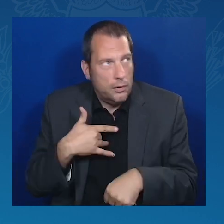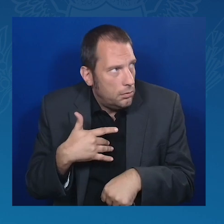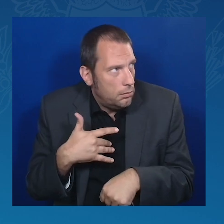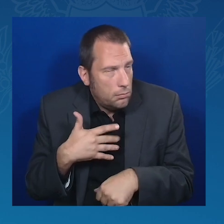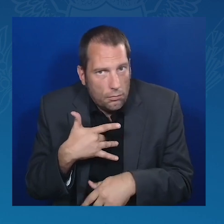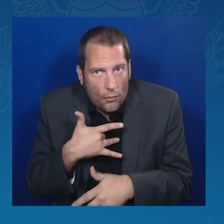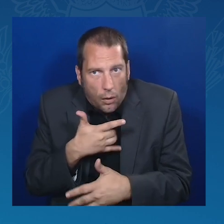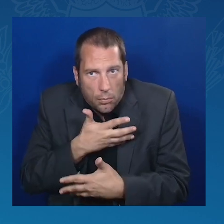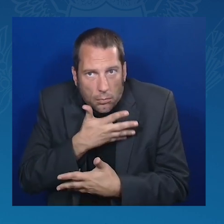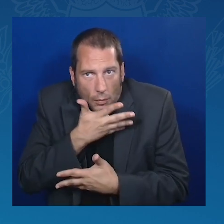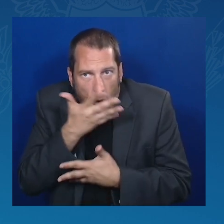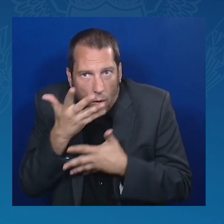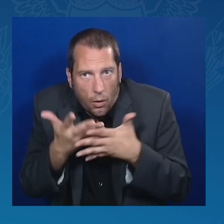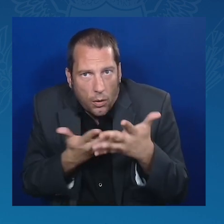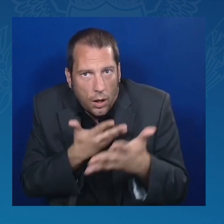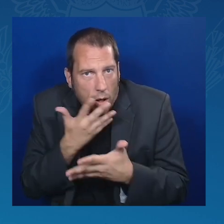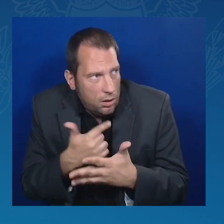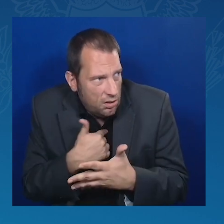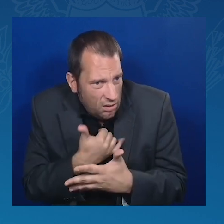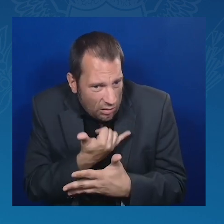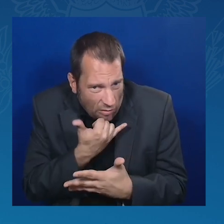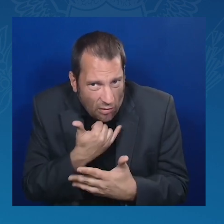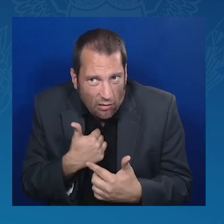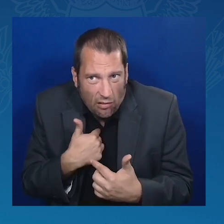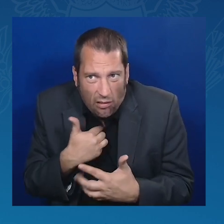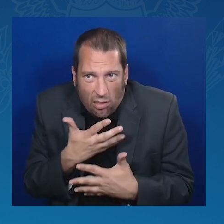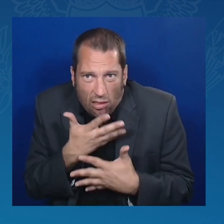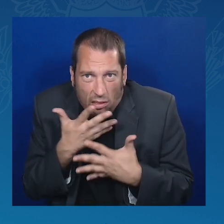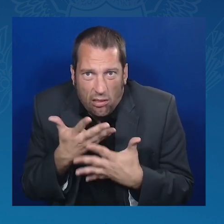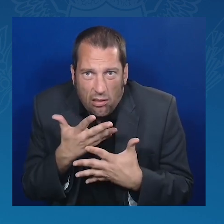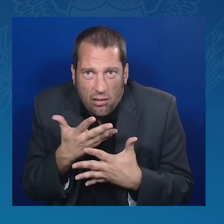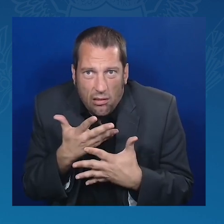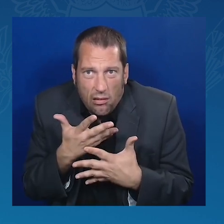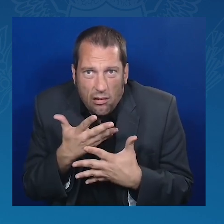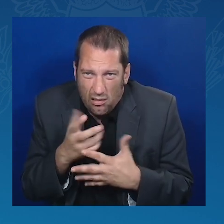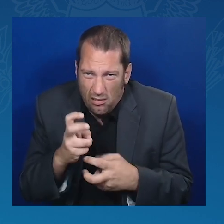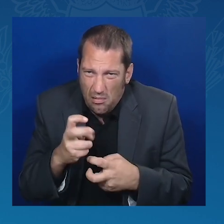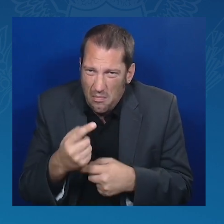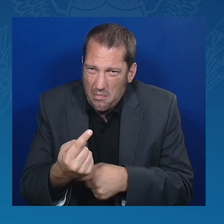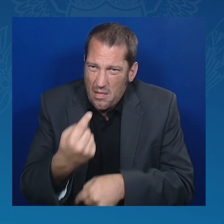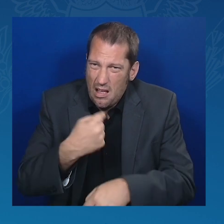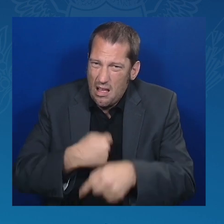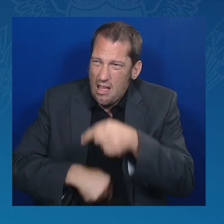To really go back to some very archaic notions of the fact